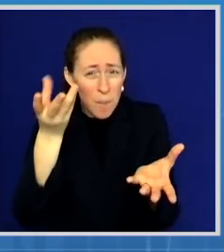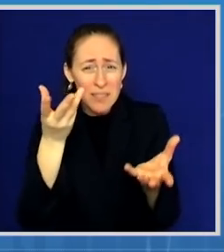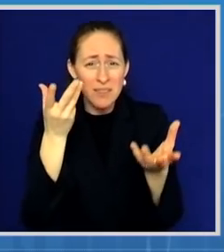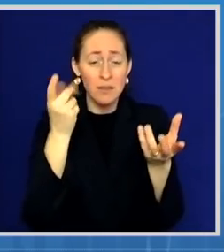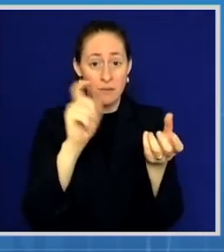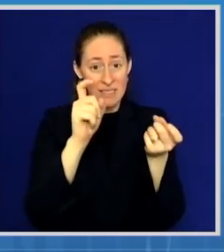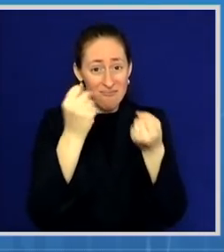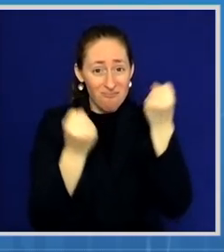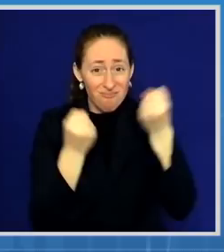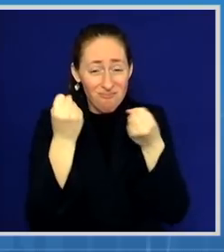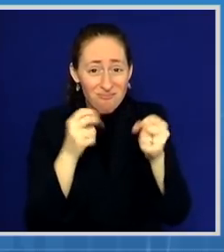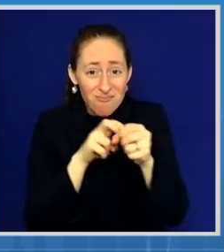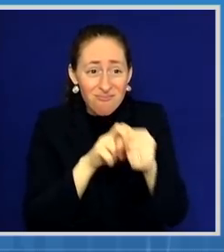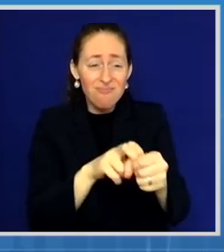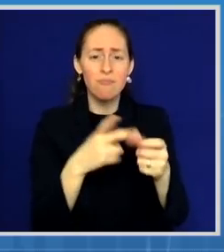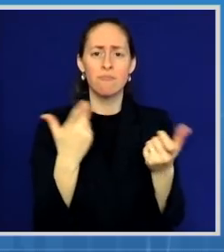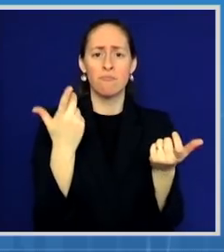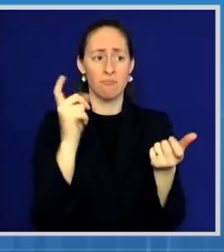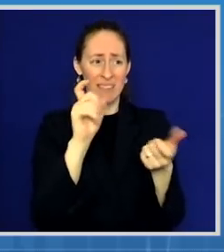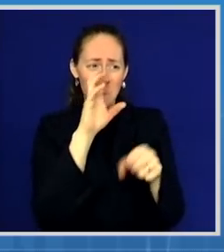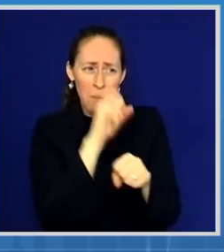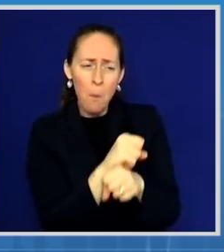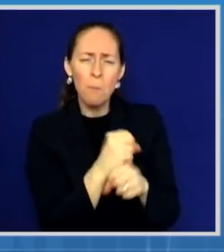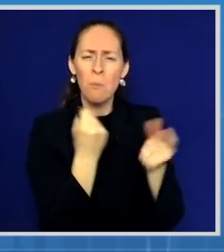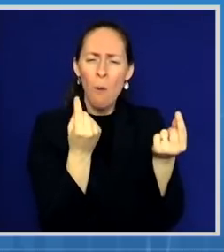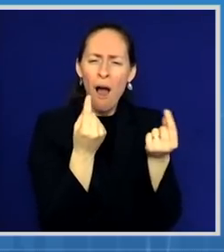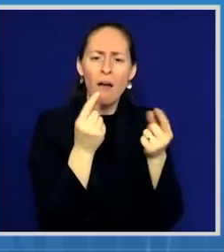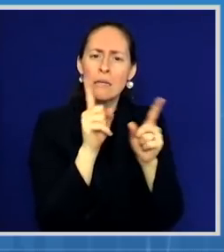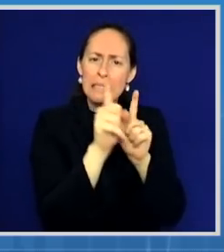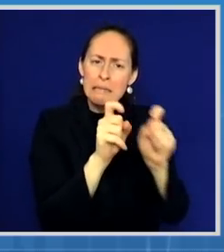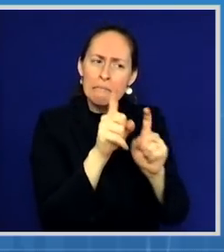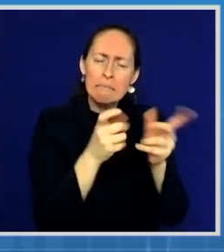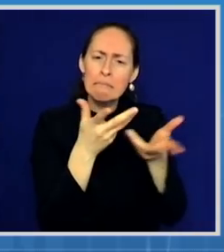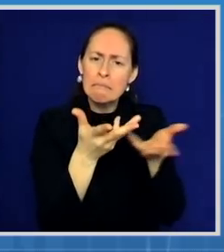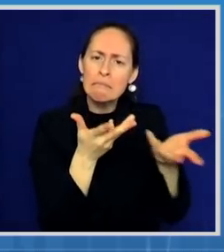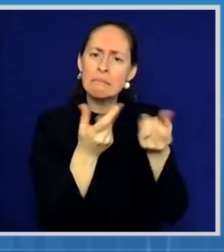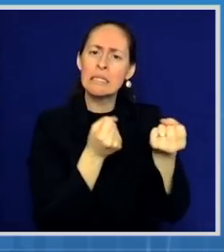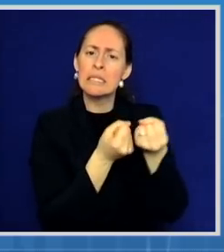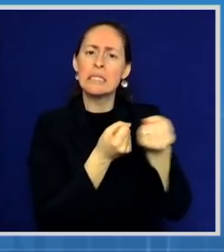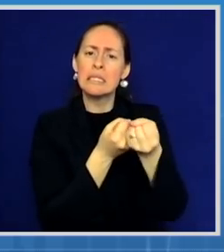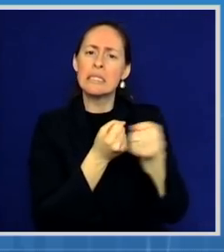you need to help them make an appointment. It's only by stepping up, all of us, in our own roles in society